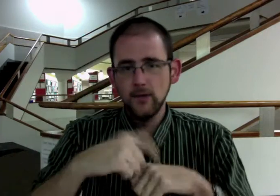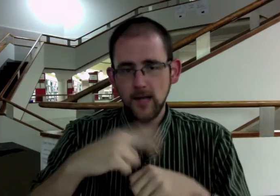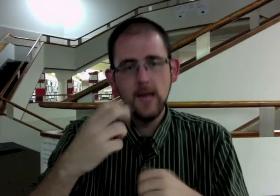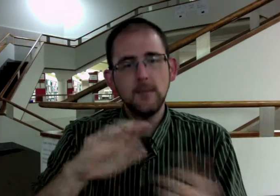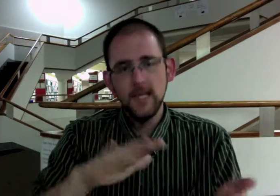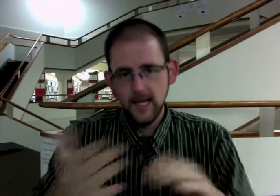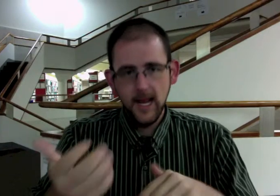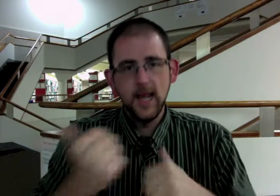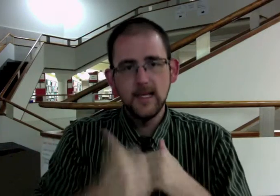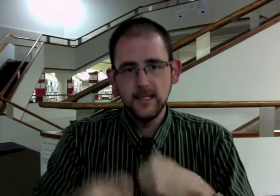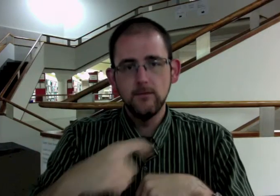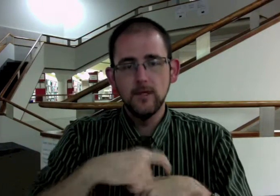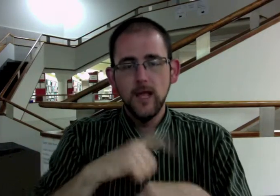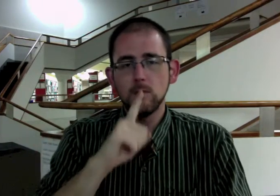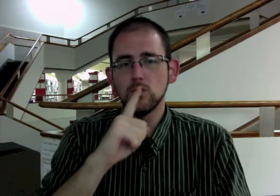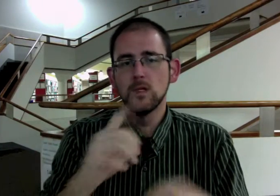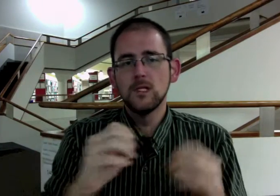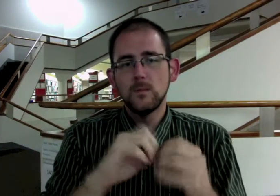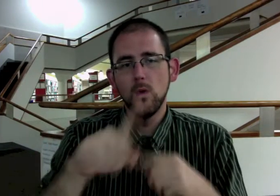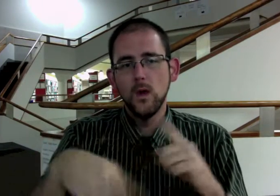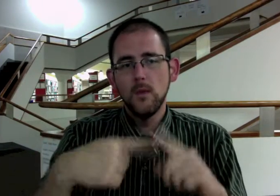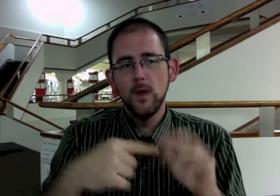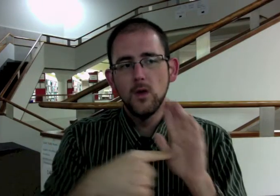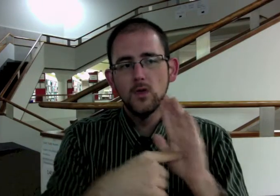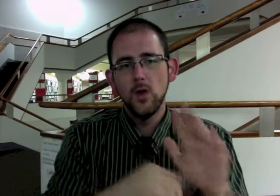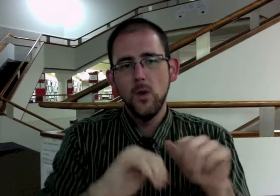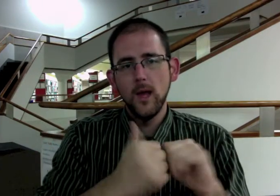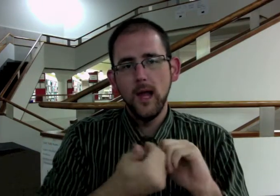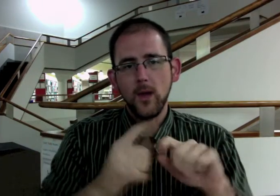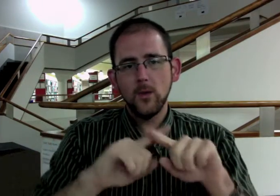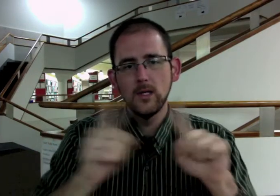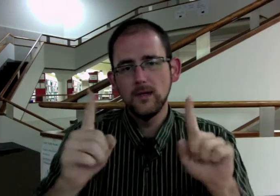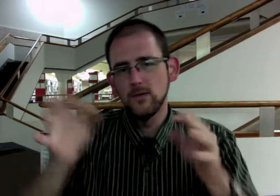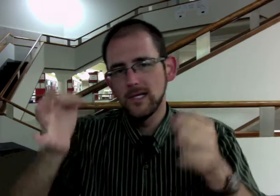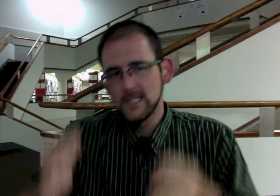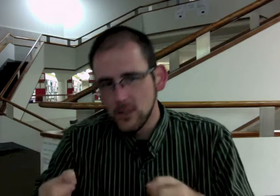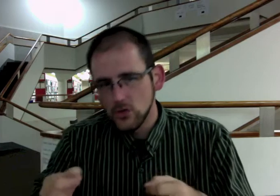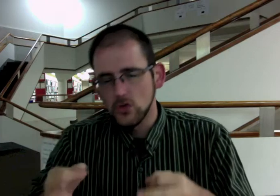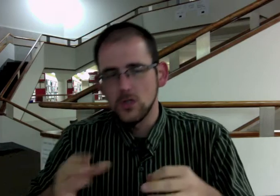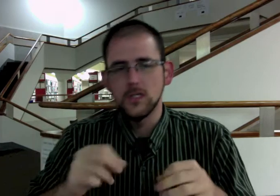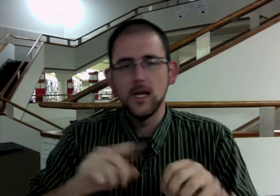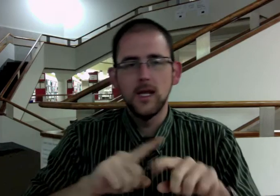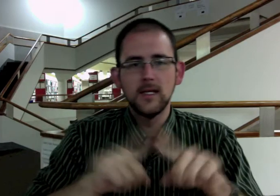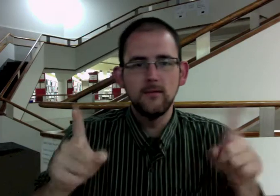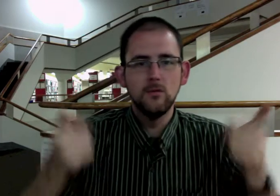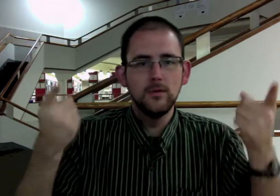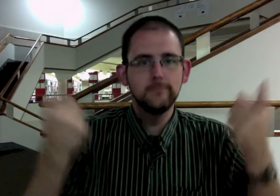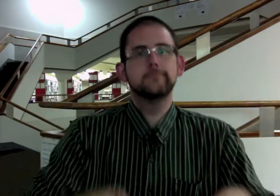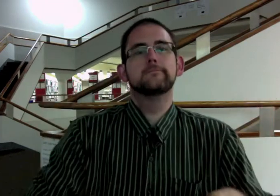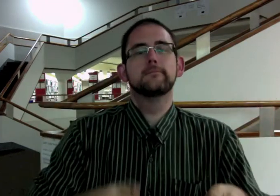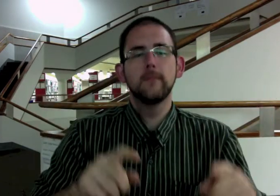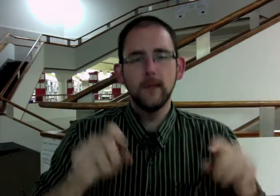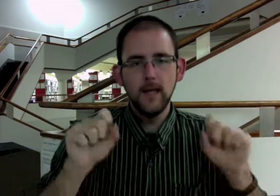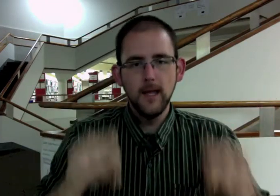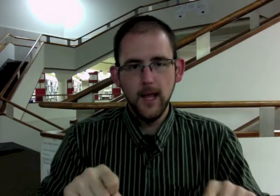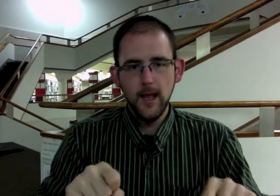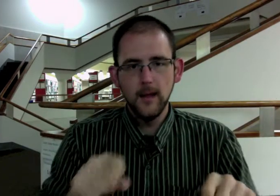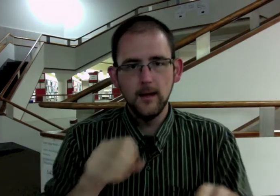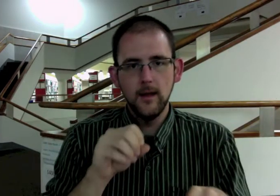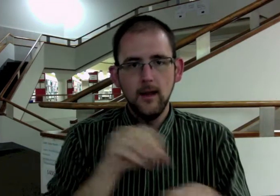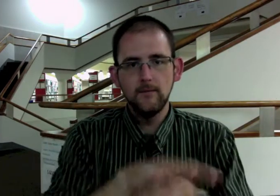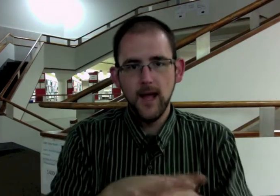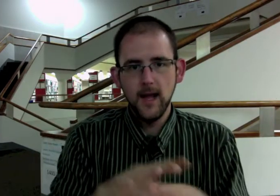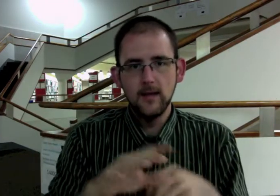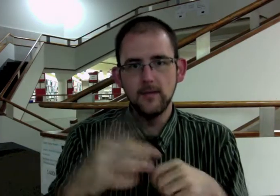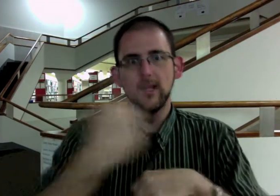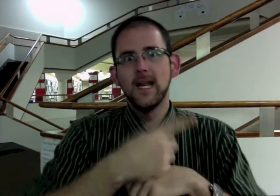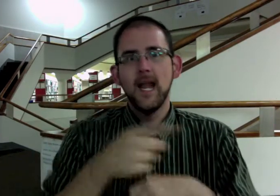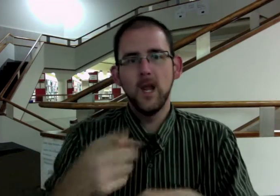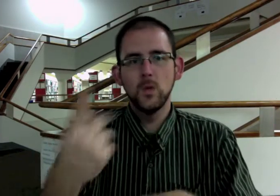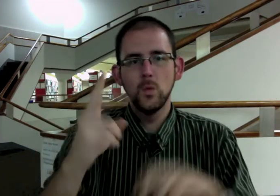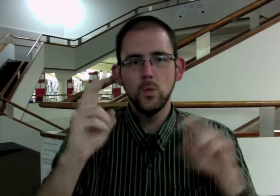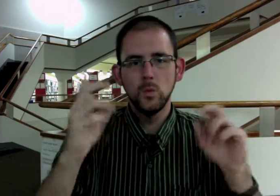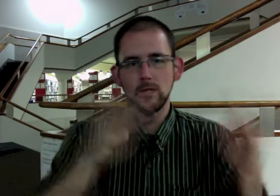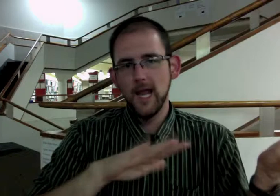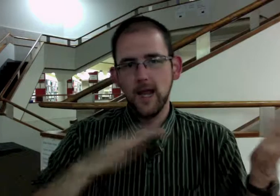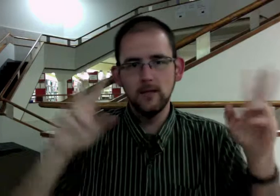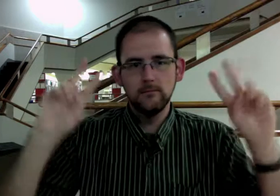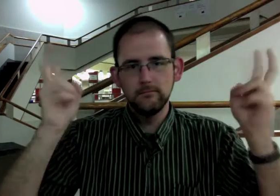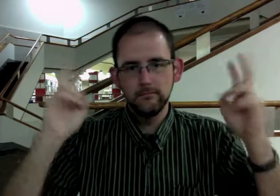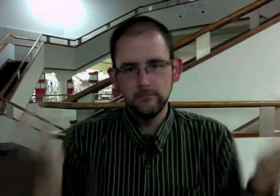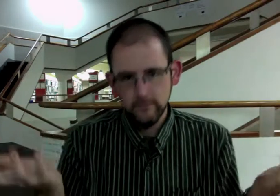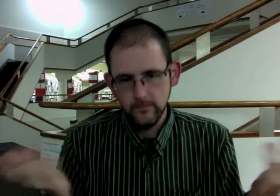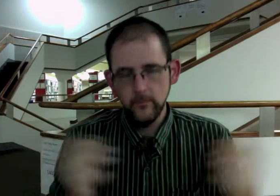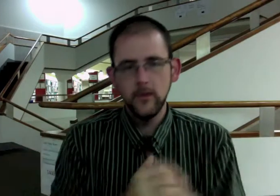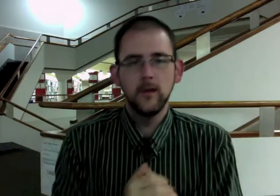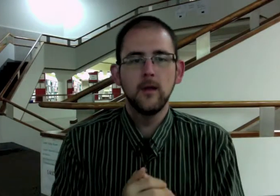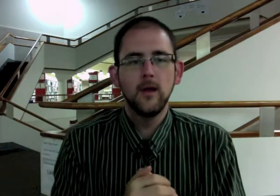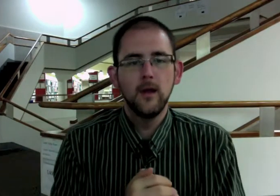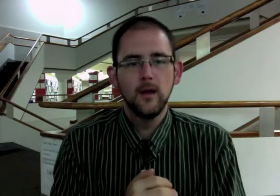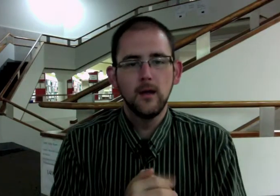And he dies each time. It's really more about showing how different decisions and events can affect the day you die, so to speak.